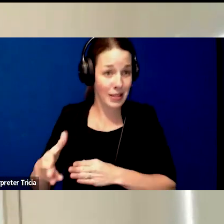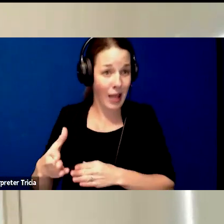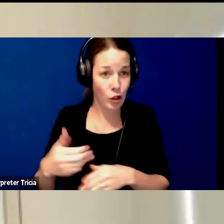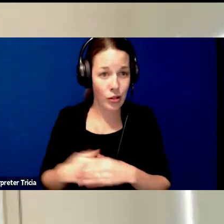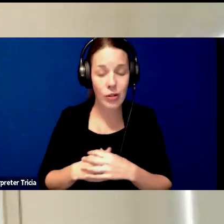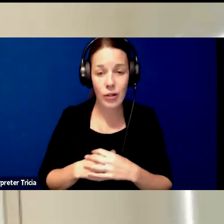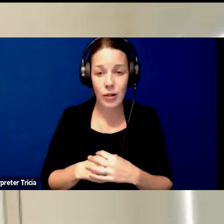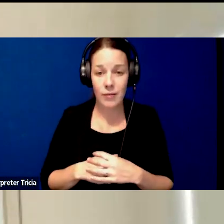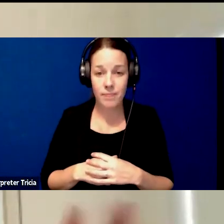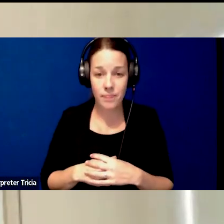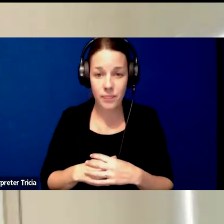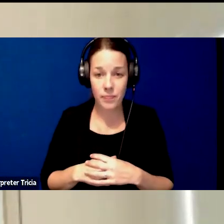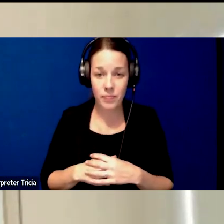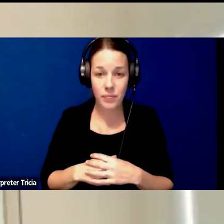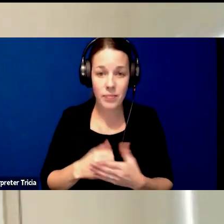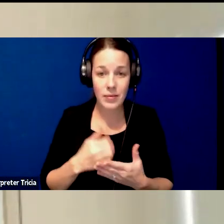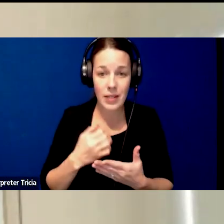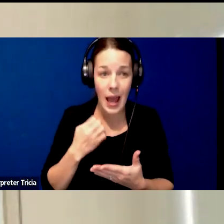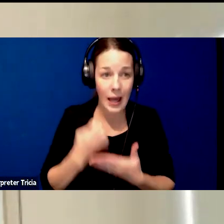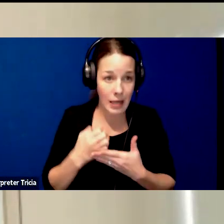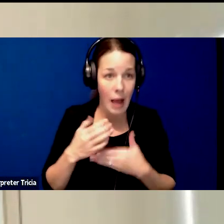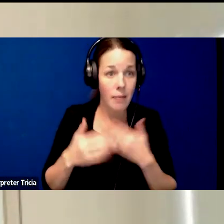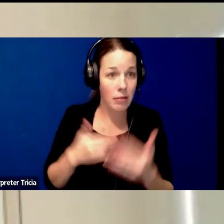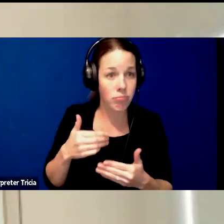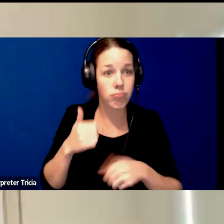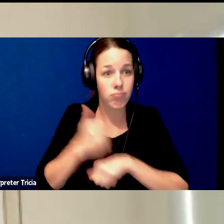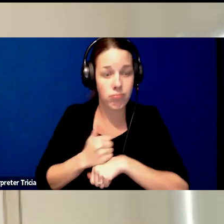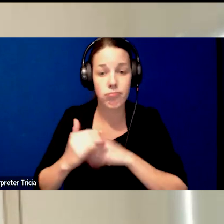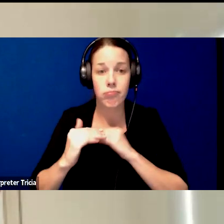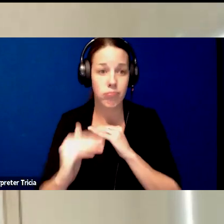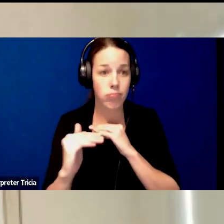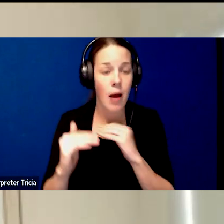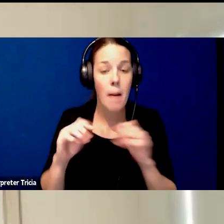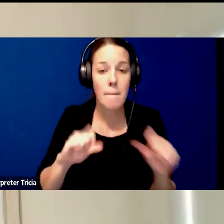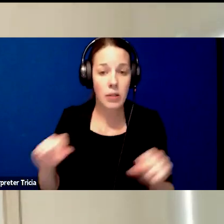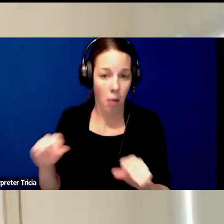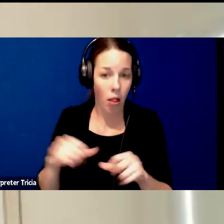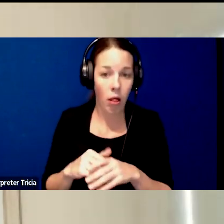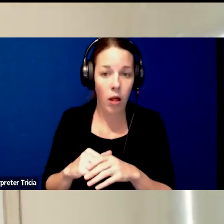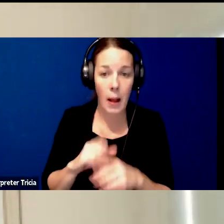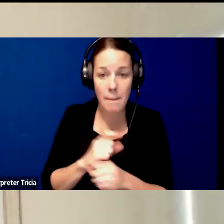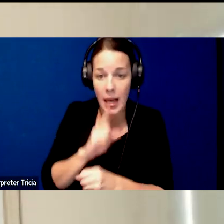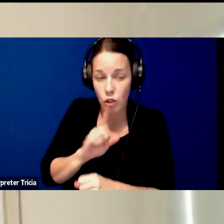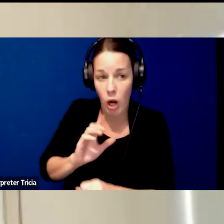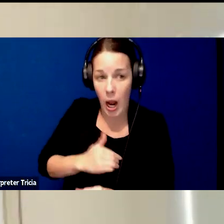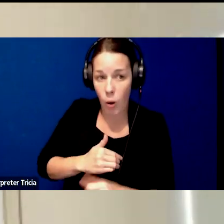to be as economically sound as possible. In order for us to make sure that what we're producing is as rich